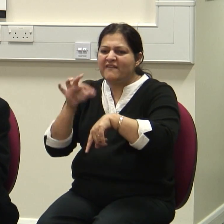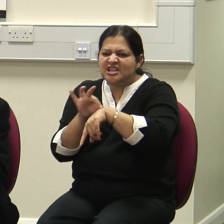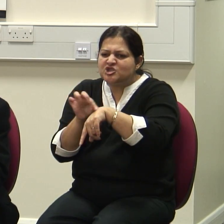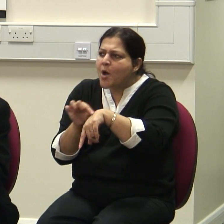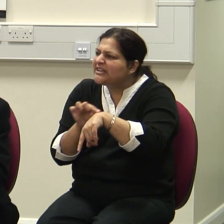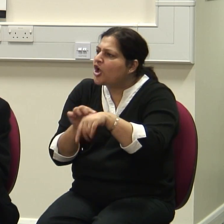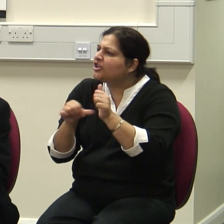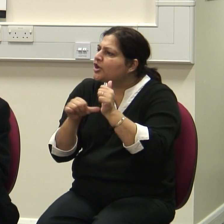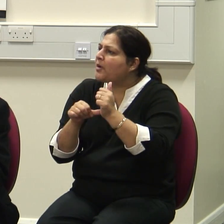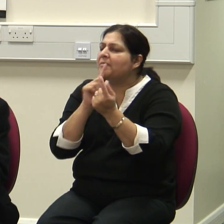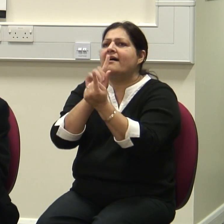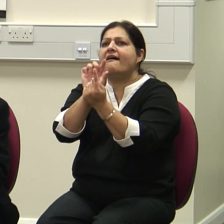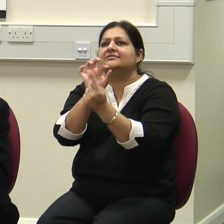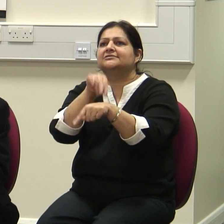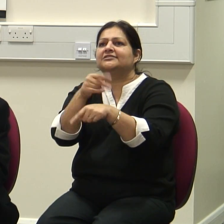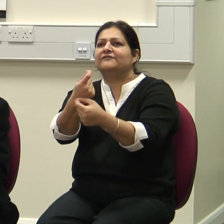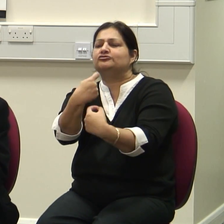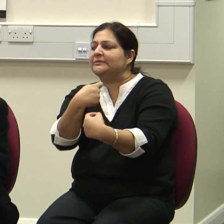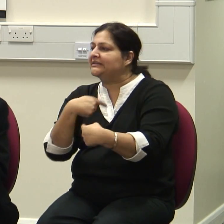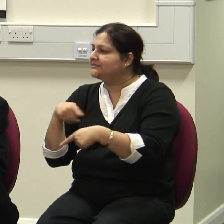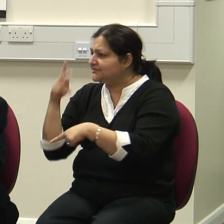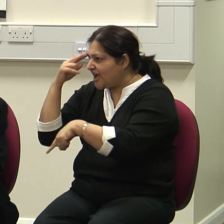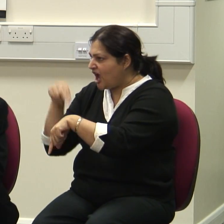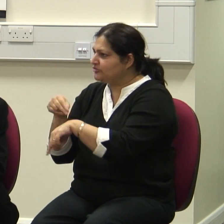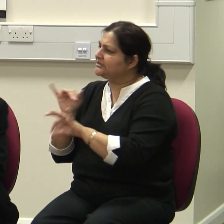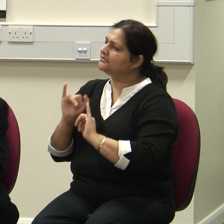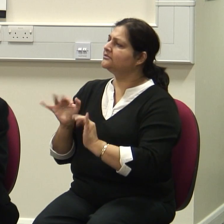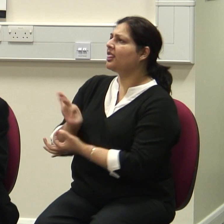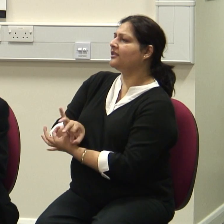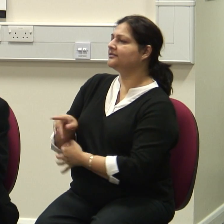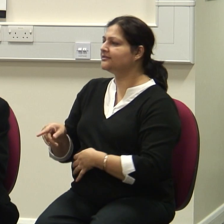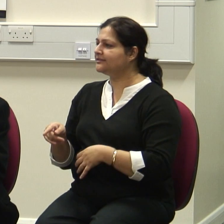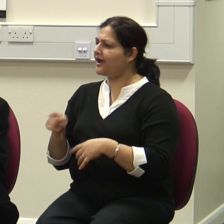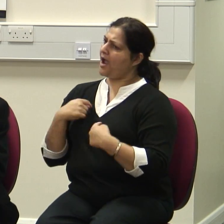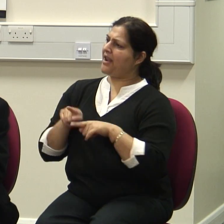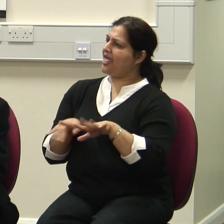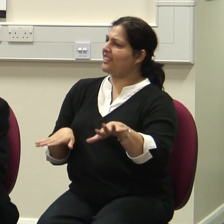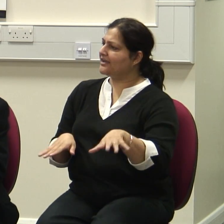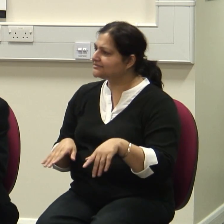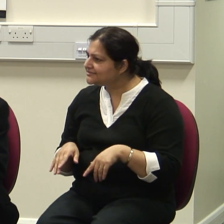based again on a historical model, this has become – this was not as bad in the 1940s